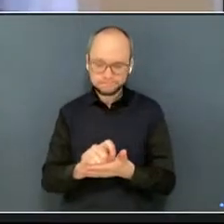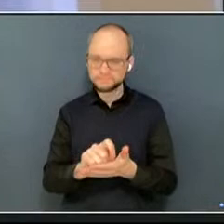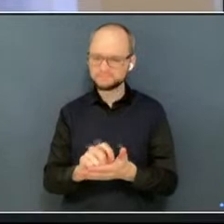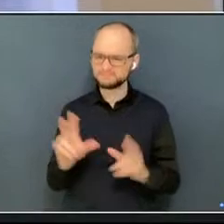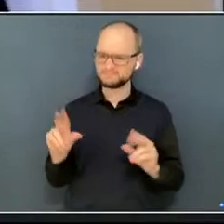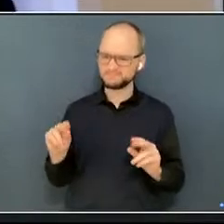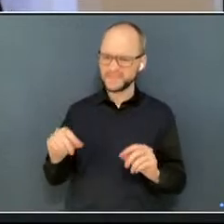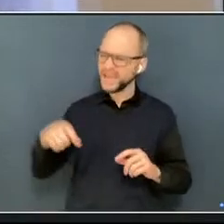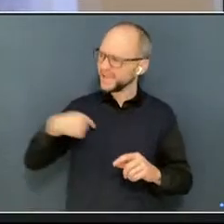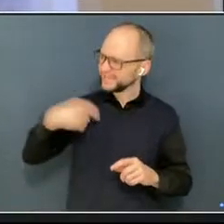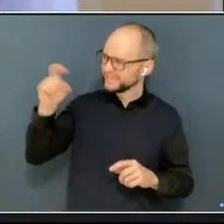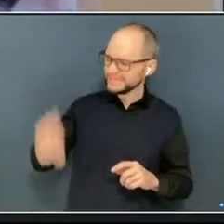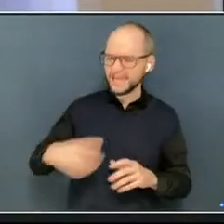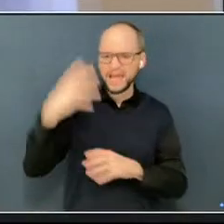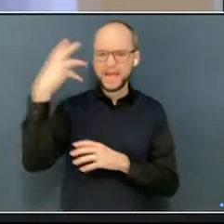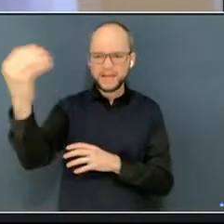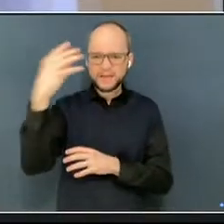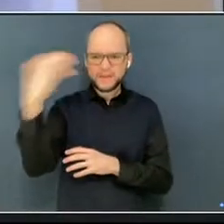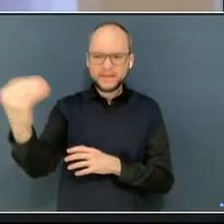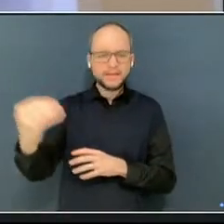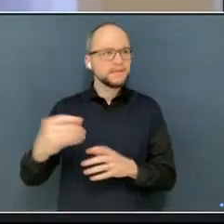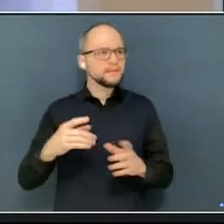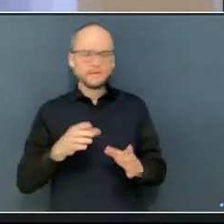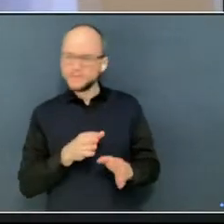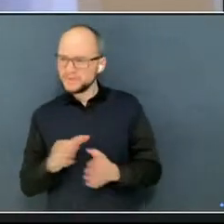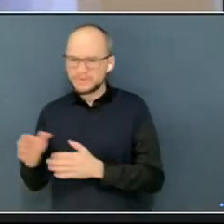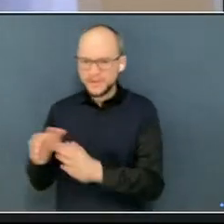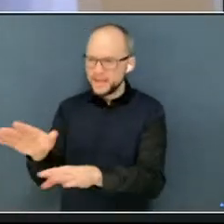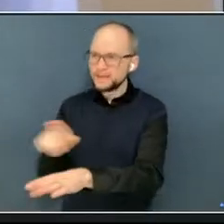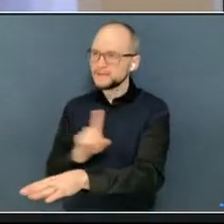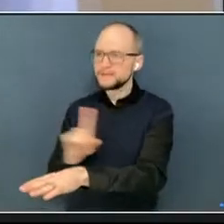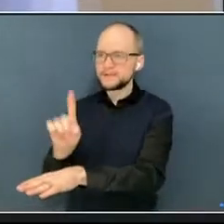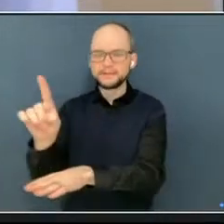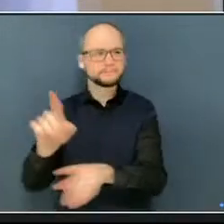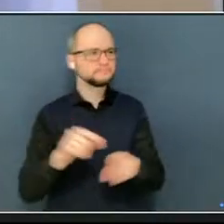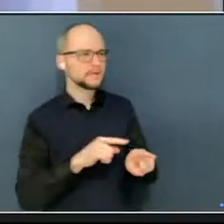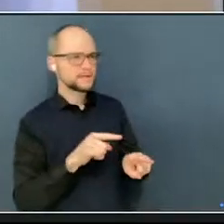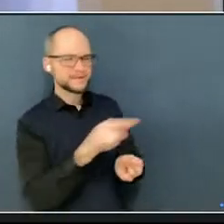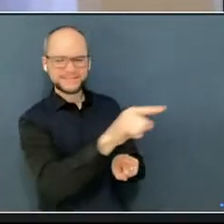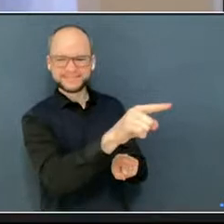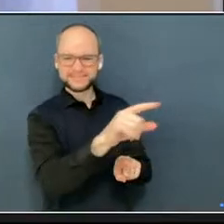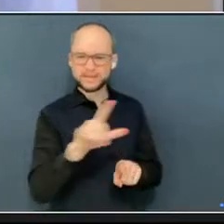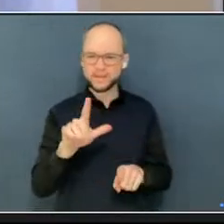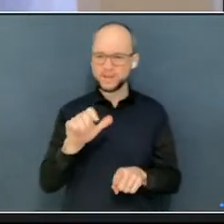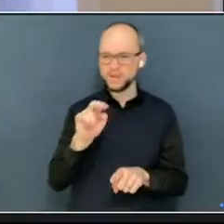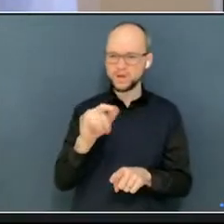and down the Connecticut River throughout the Long Island Sound and the sea is calling to me.